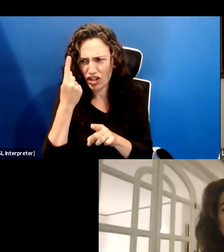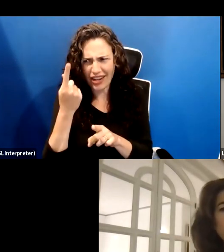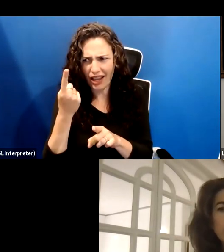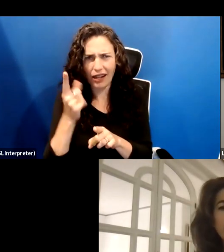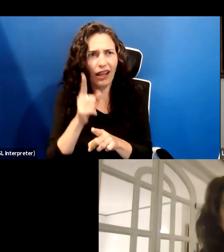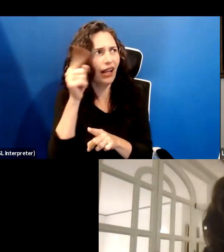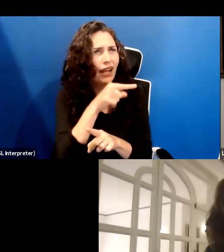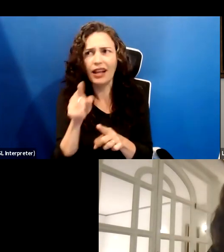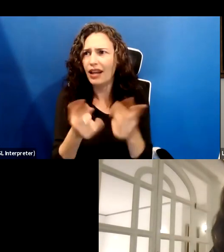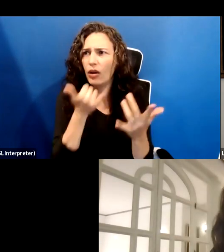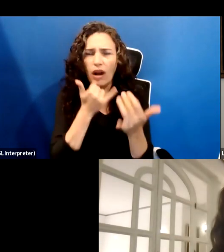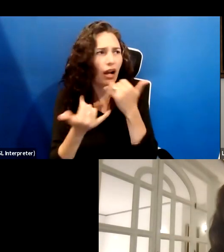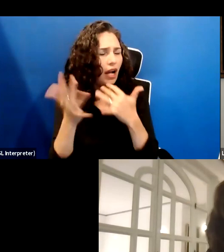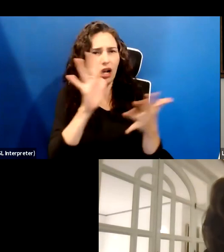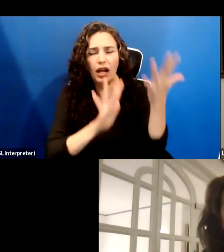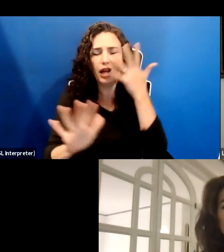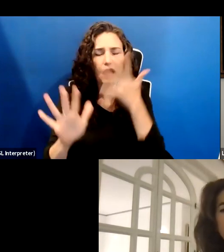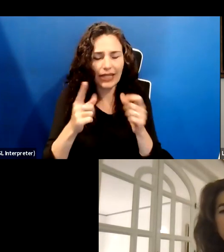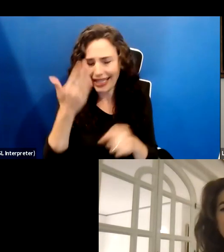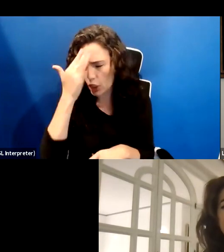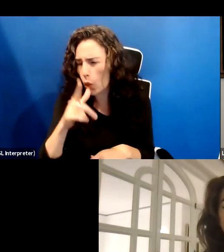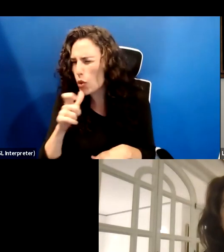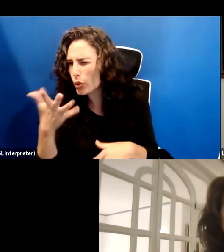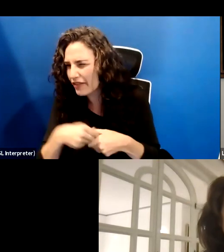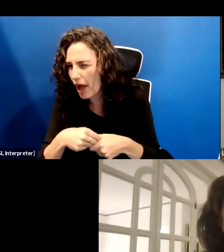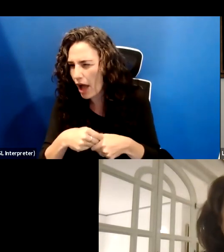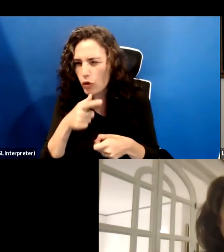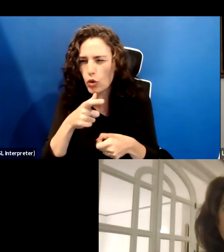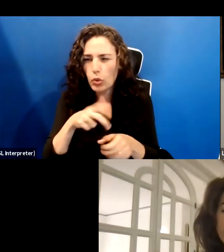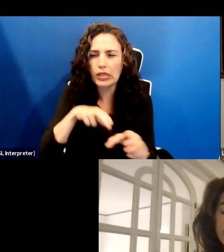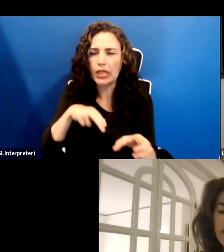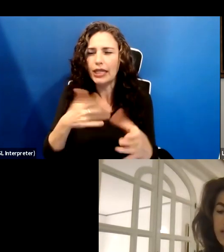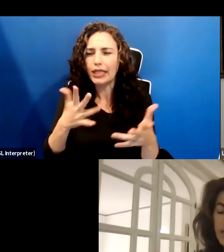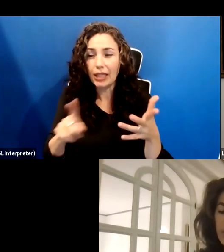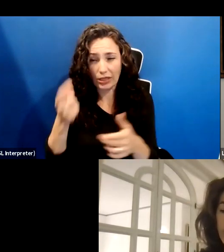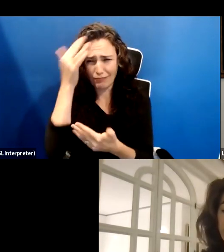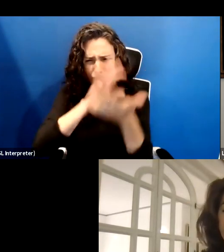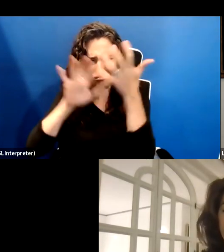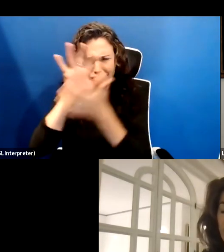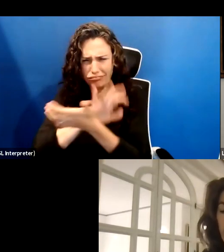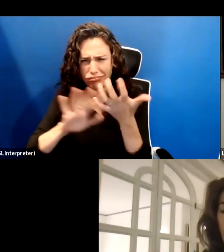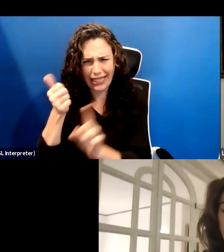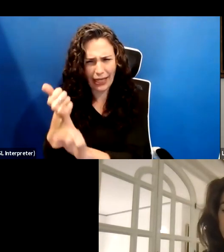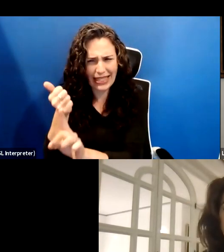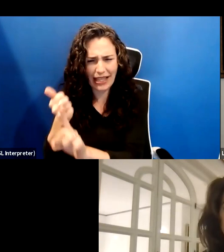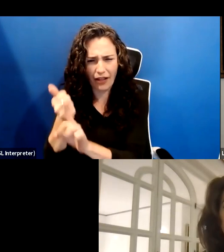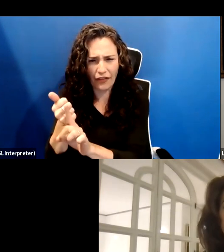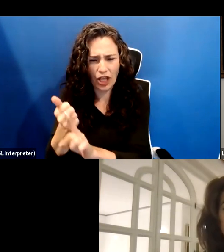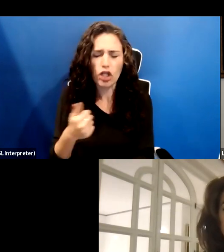who was sort of in on it, who wasn't. And so we just said, "Why don't we start following you